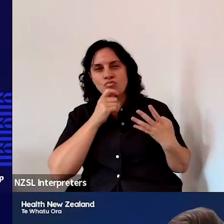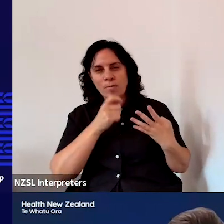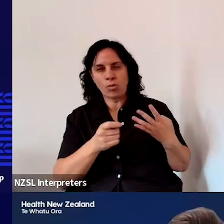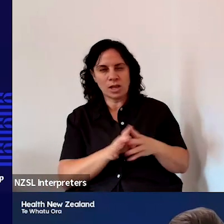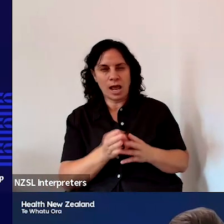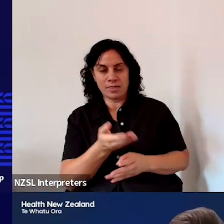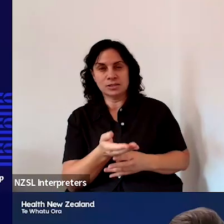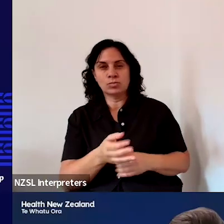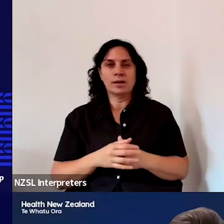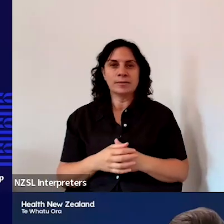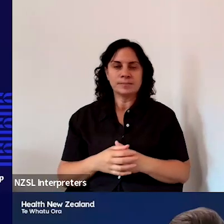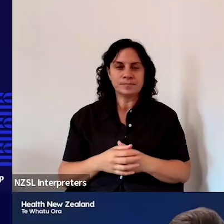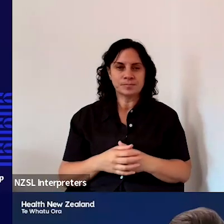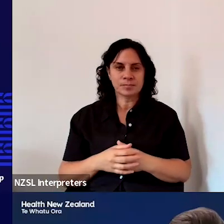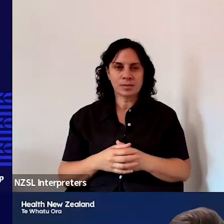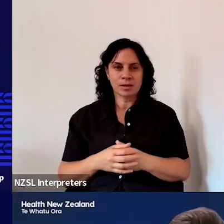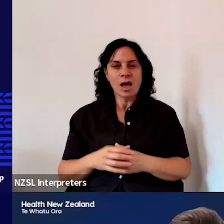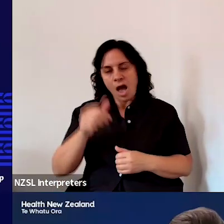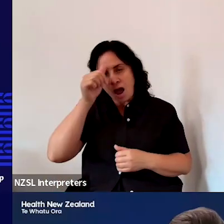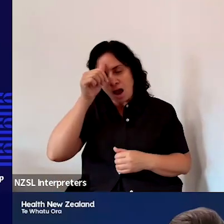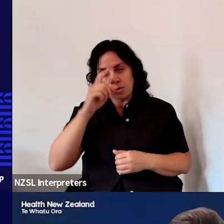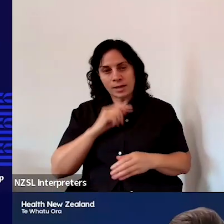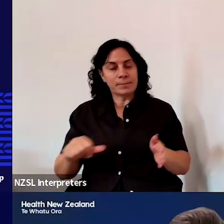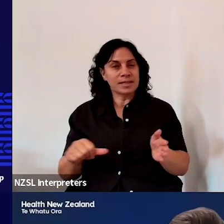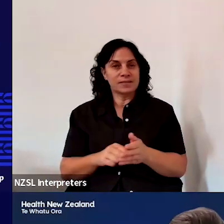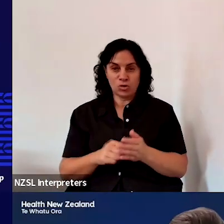So it's yeah, I know it's difficult for you guys because, you know, it's